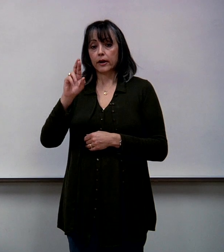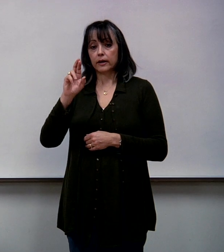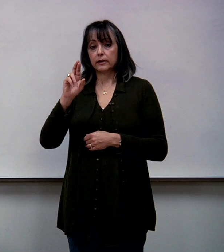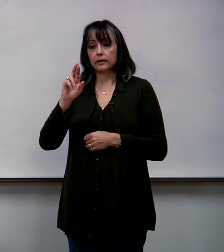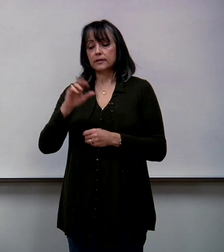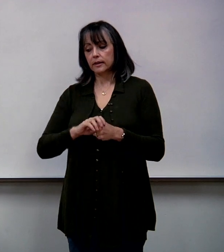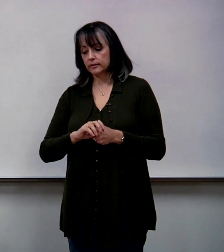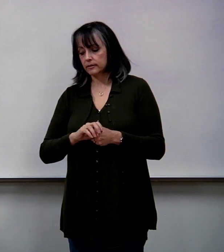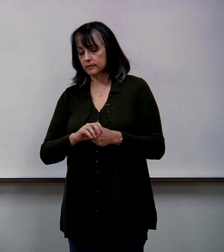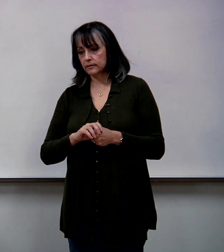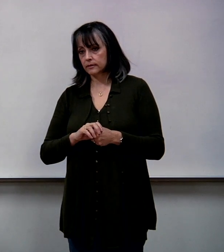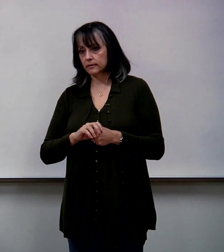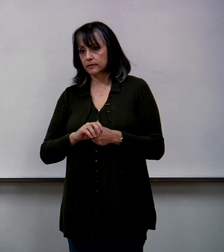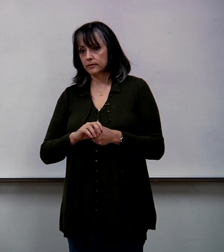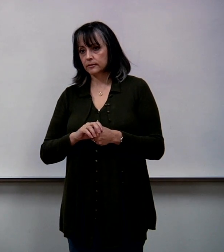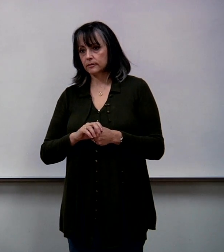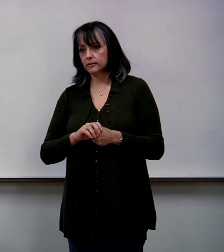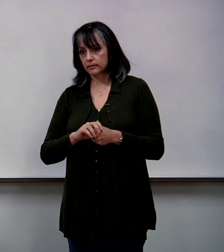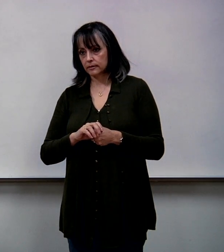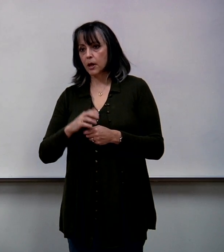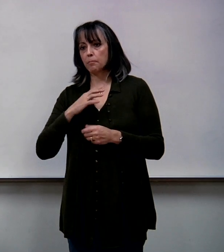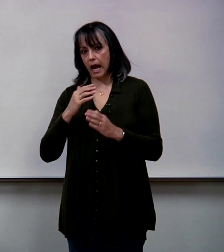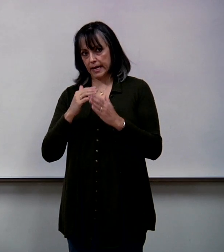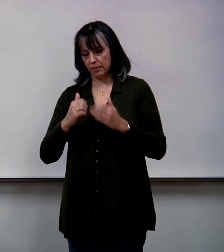that's my email and I can give any answers and explain anything that you might